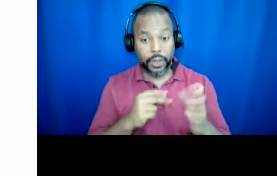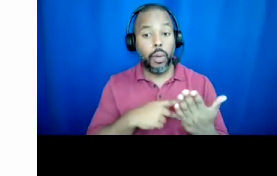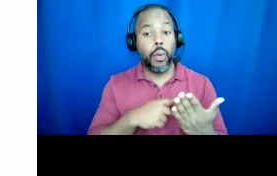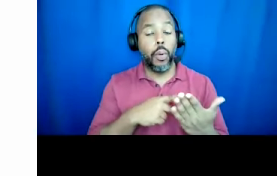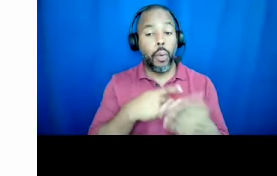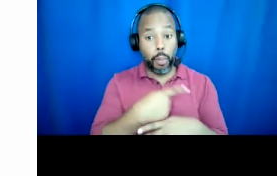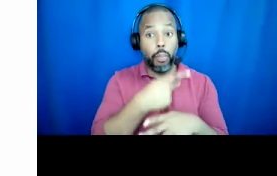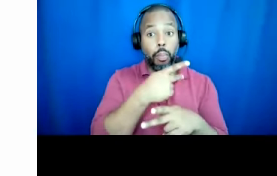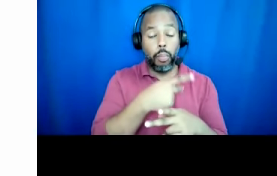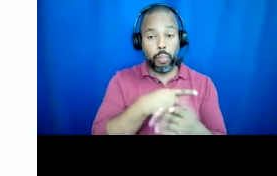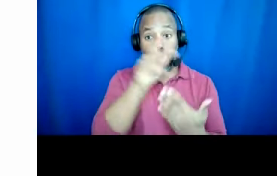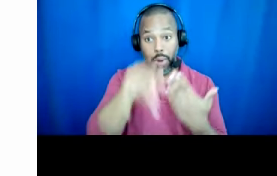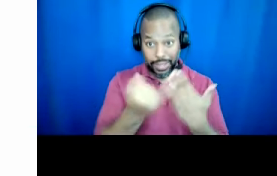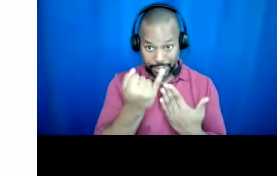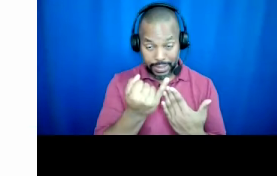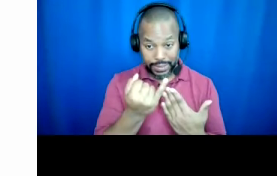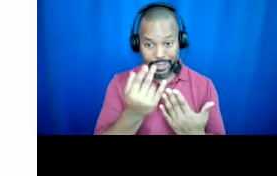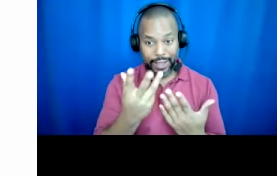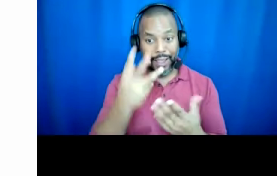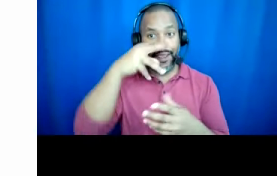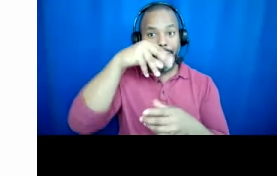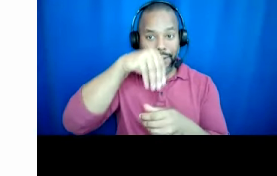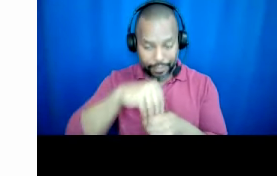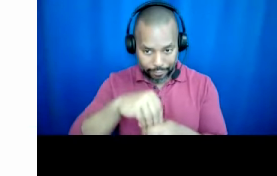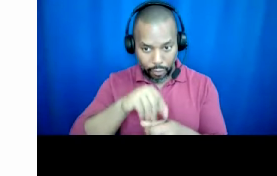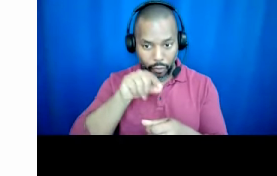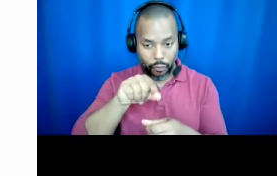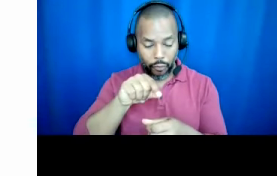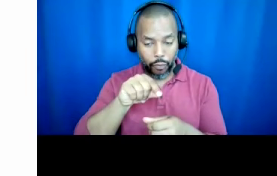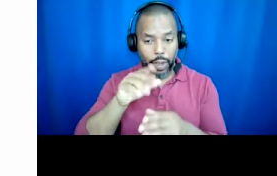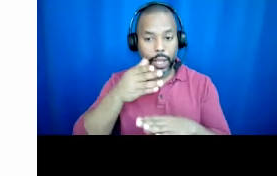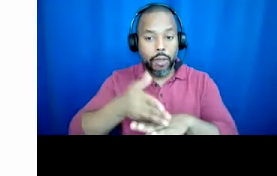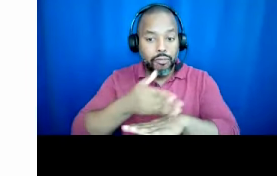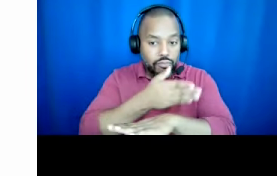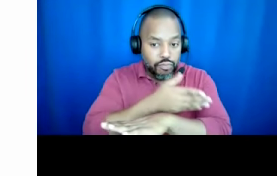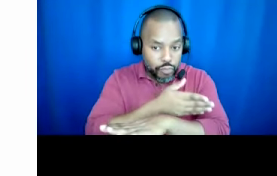within improvement criterias that would allow us